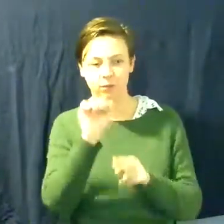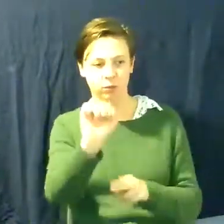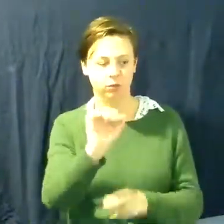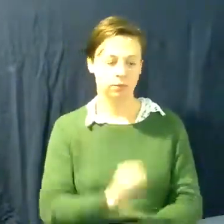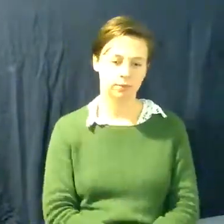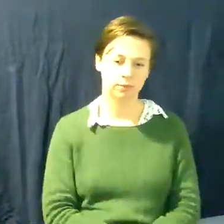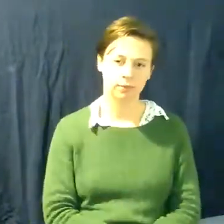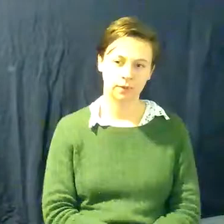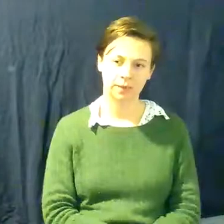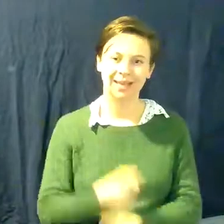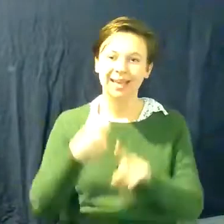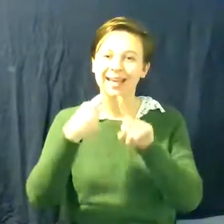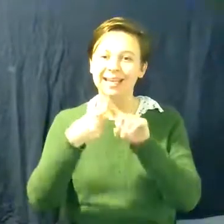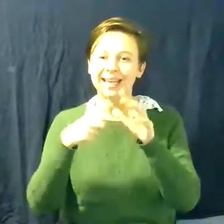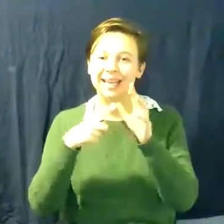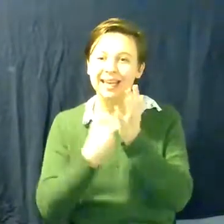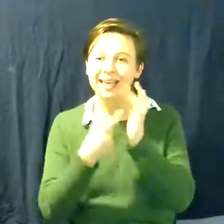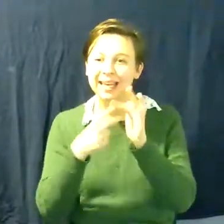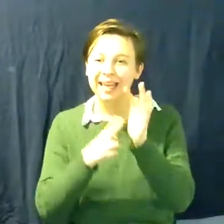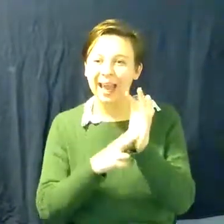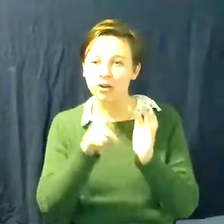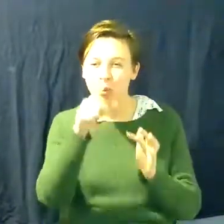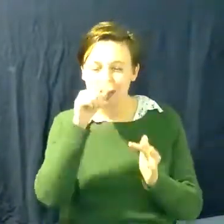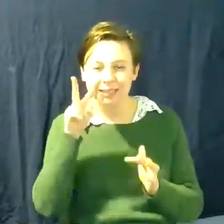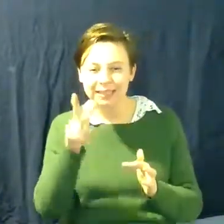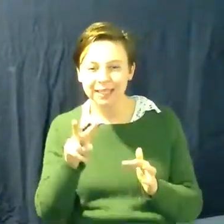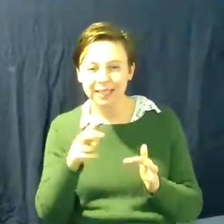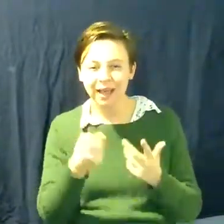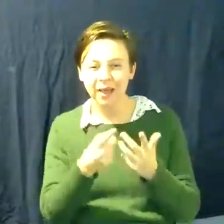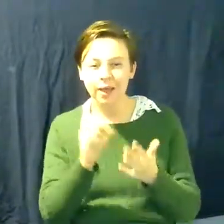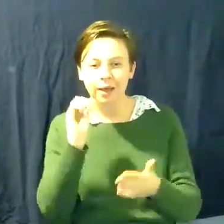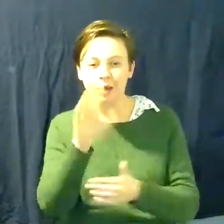it's whatever you feel most comfortable with and what's going to work best for you